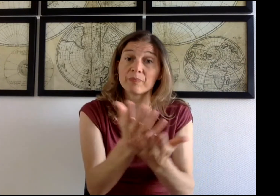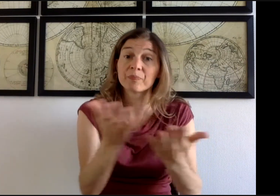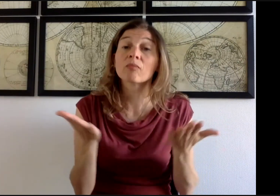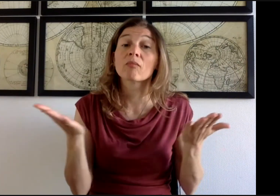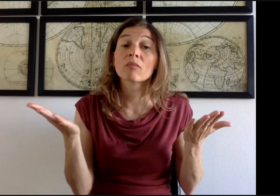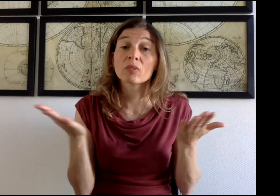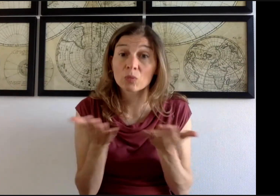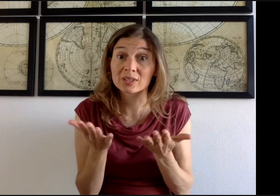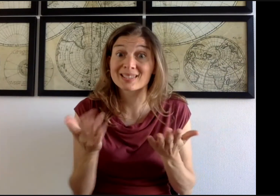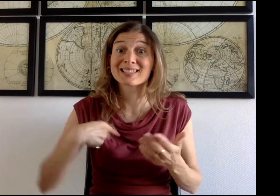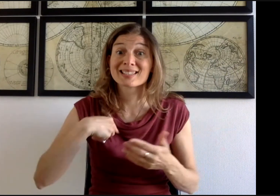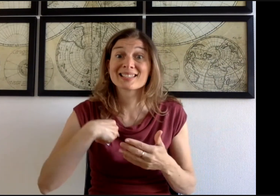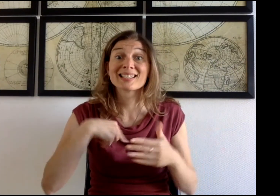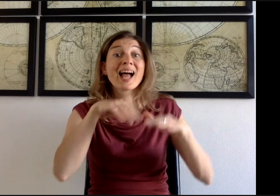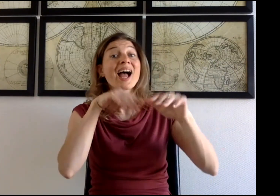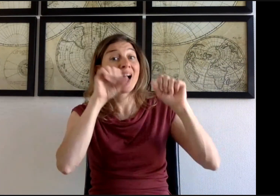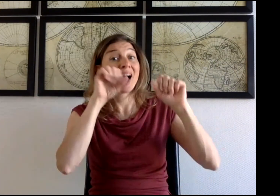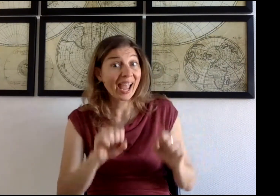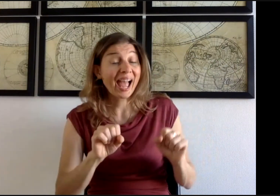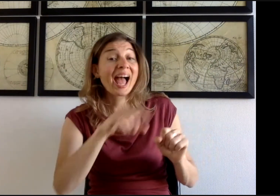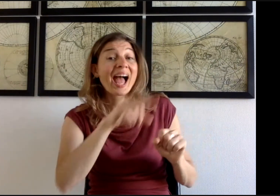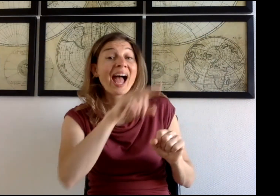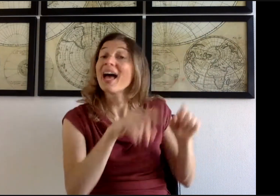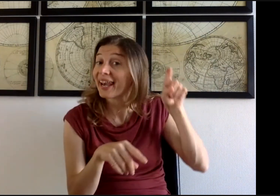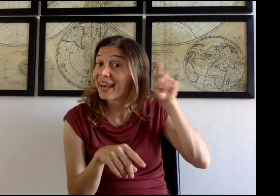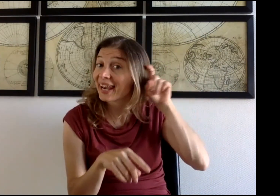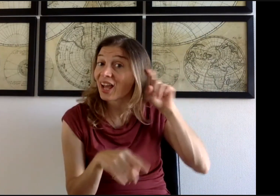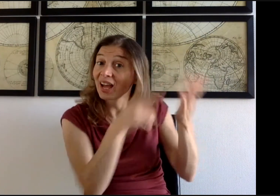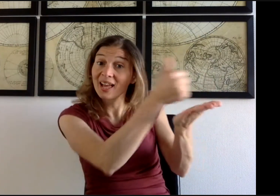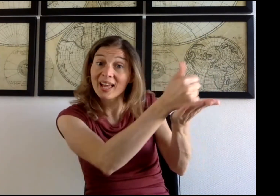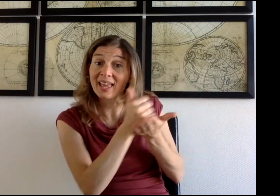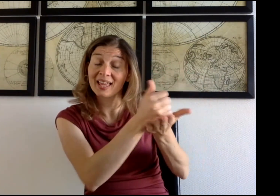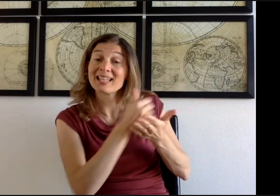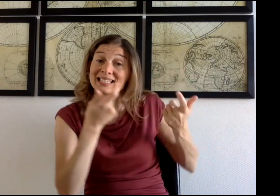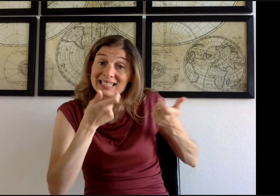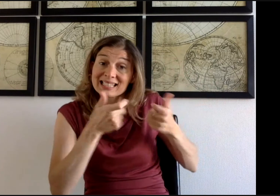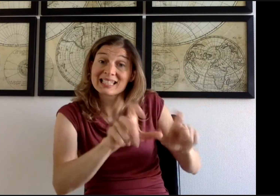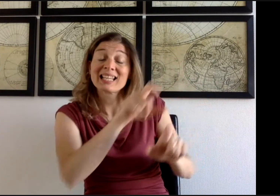it's very important that in all European Member States